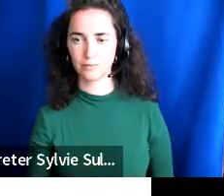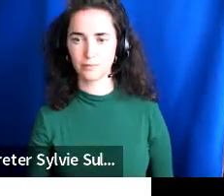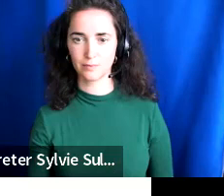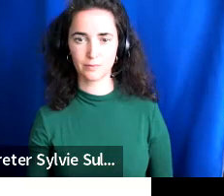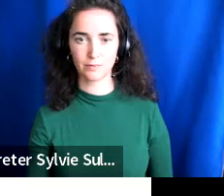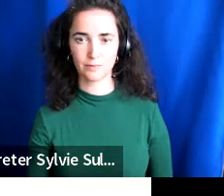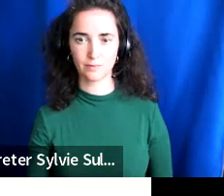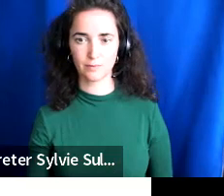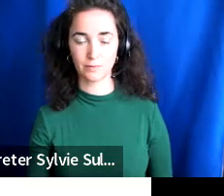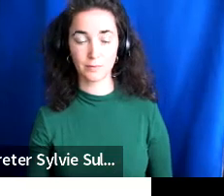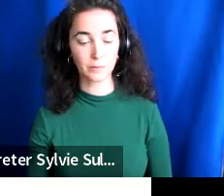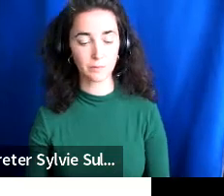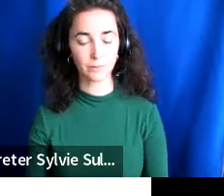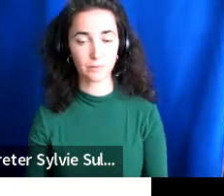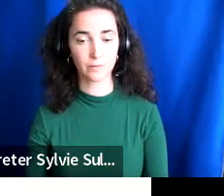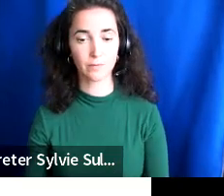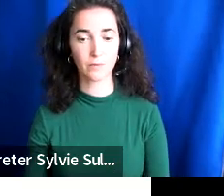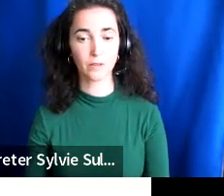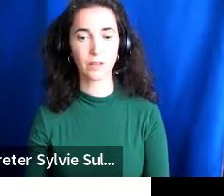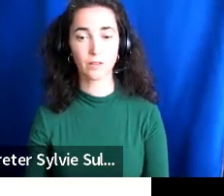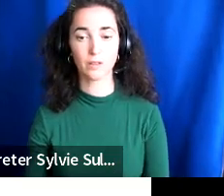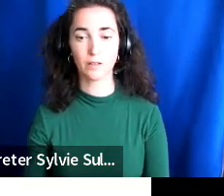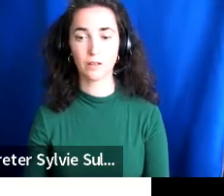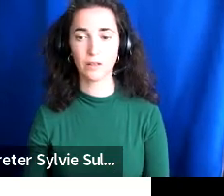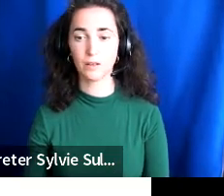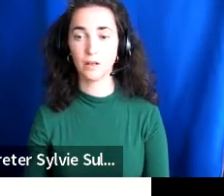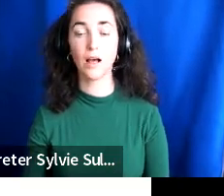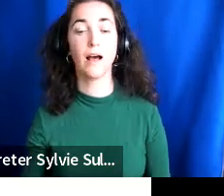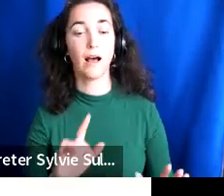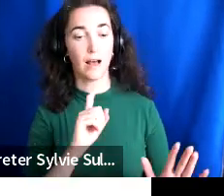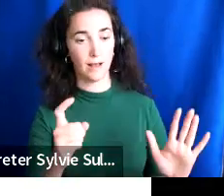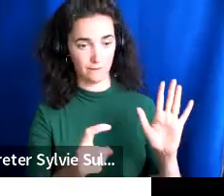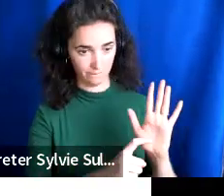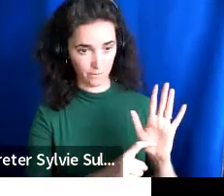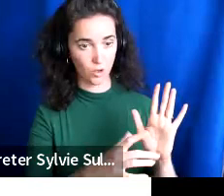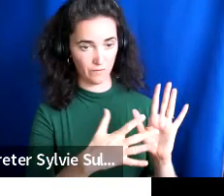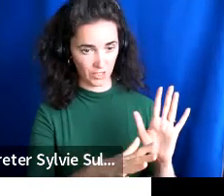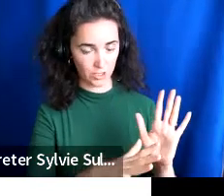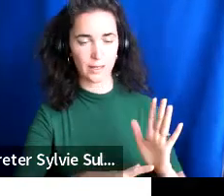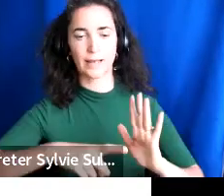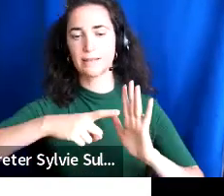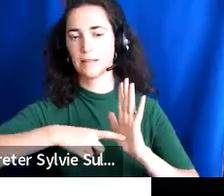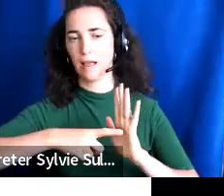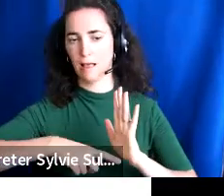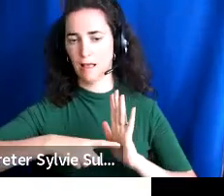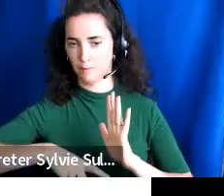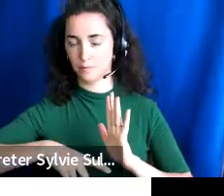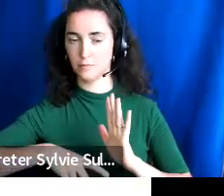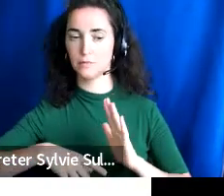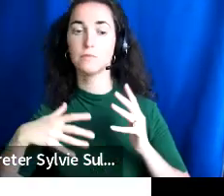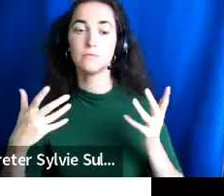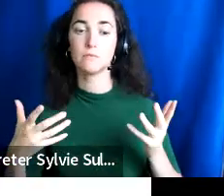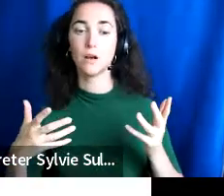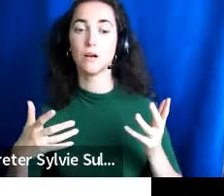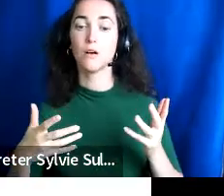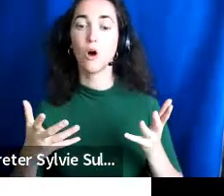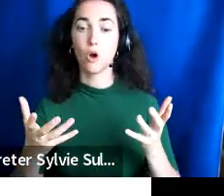Would be followed by examination. examine to create an equitable and inclusive environment.